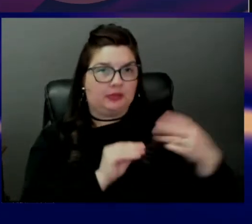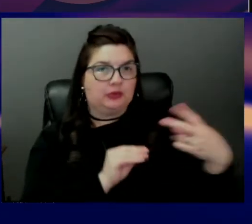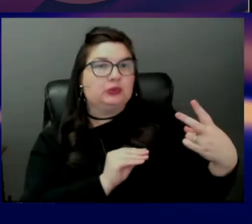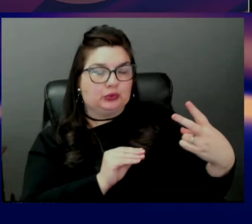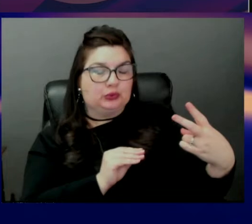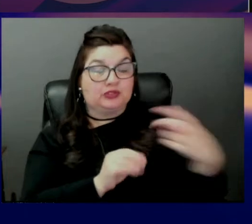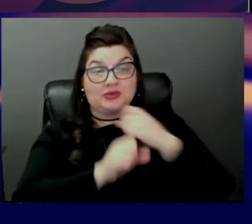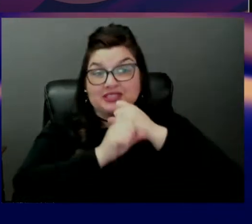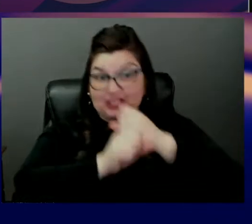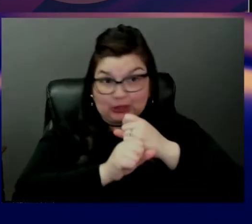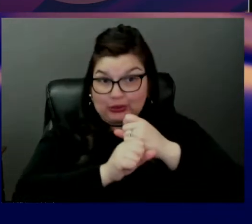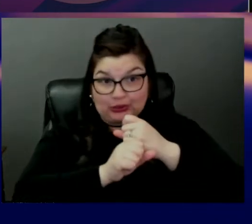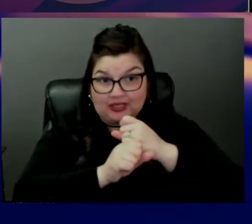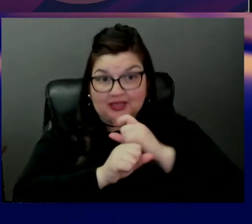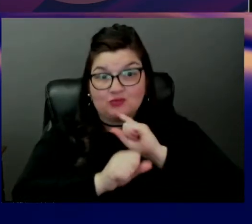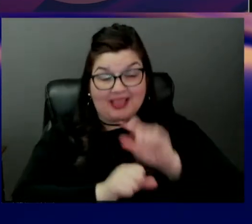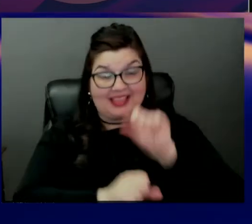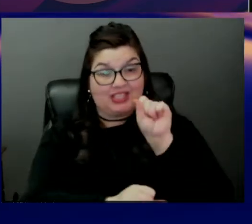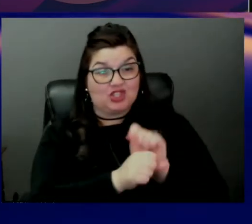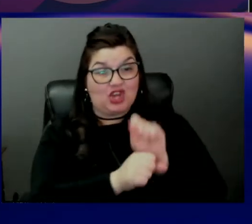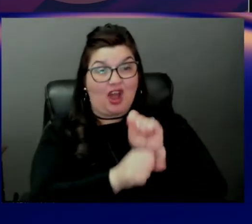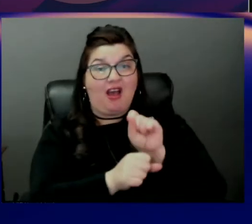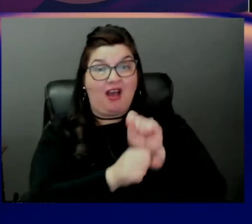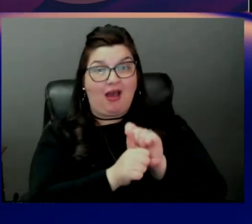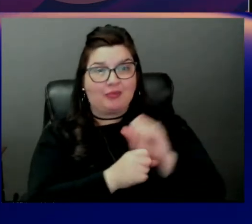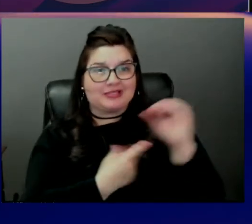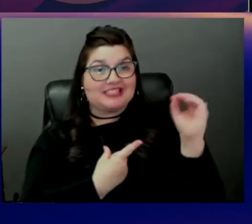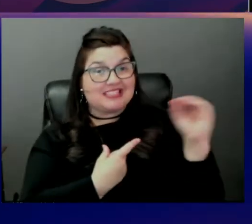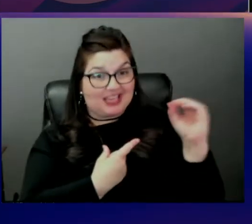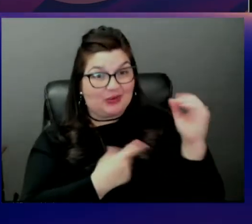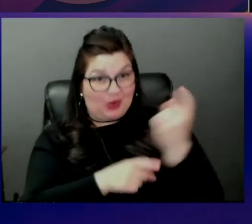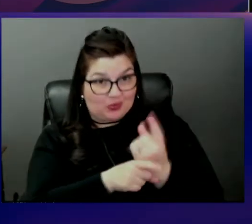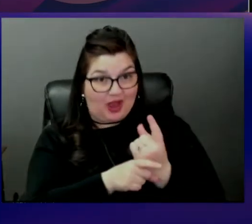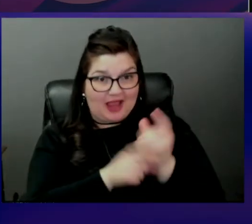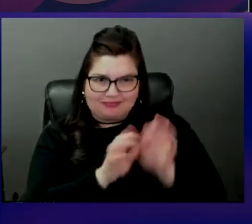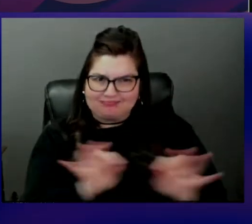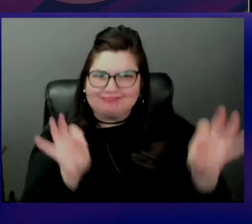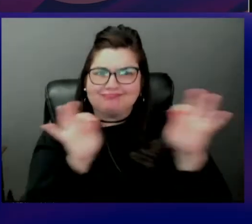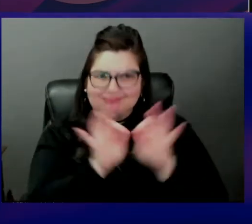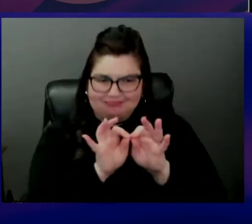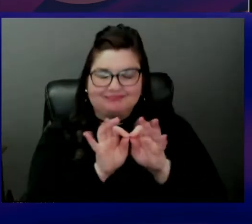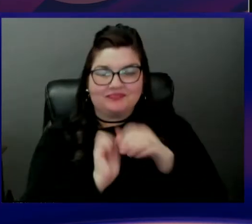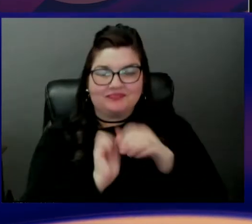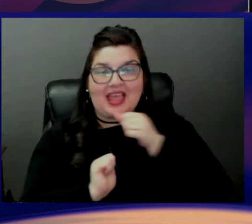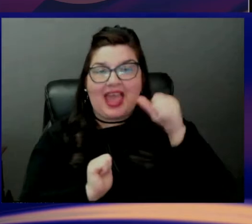It's the, it's very, very important. And we started talking about Amazon Virtual Private Cloud, Amazon VPC.